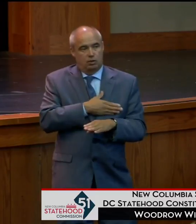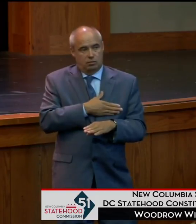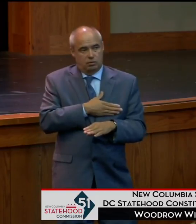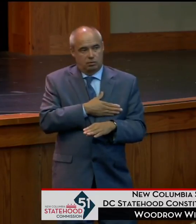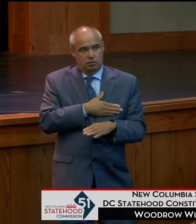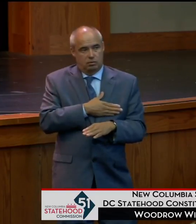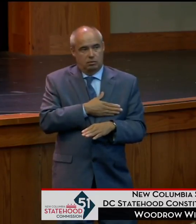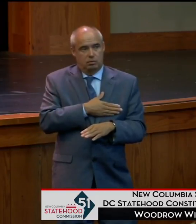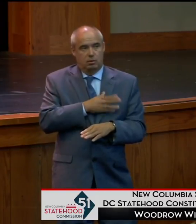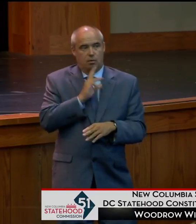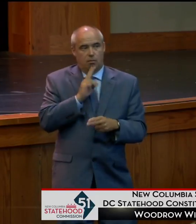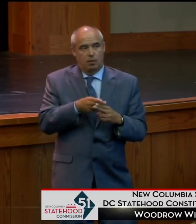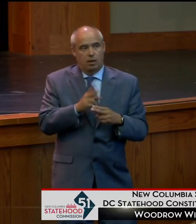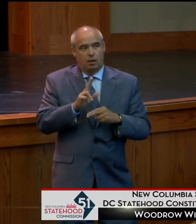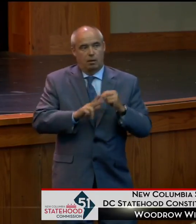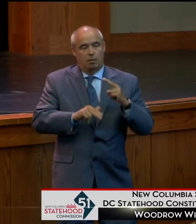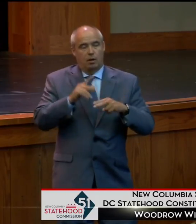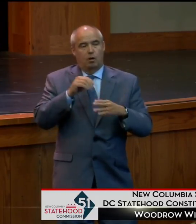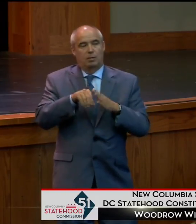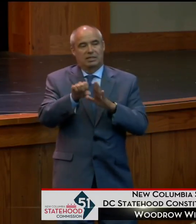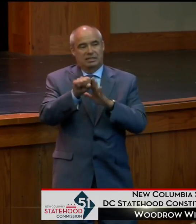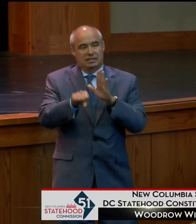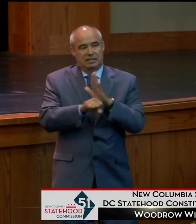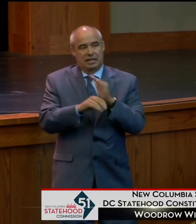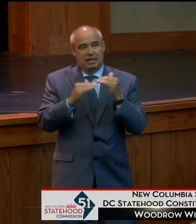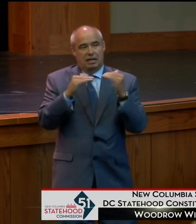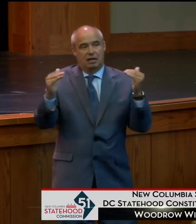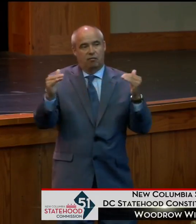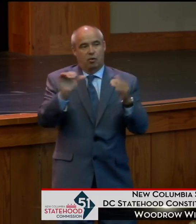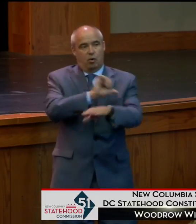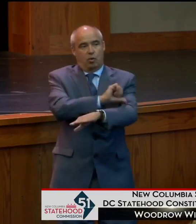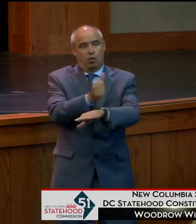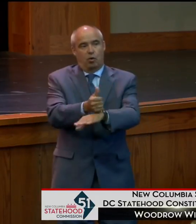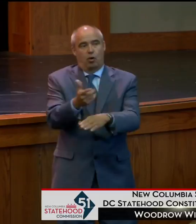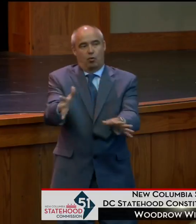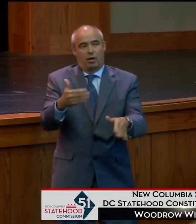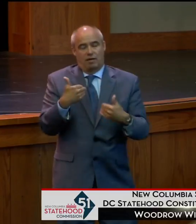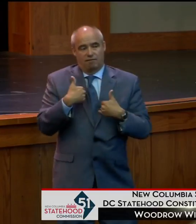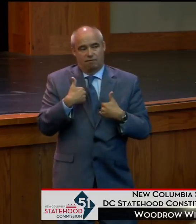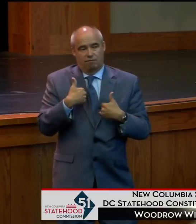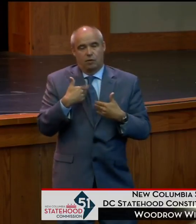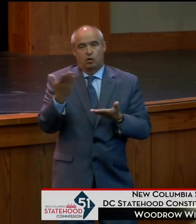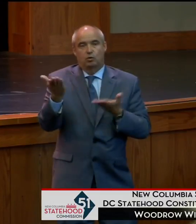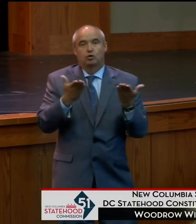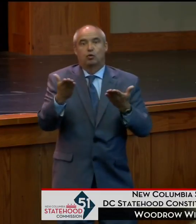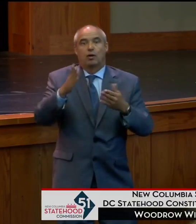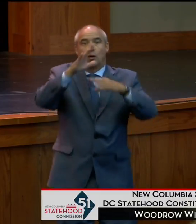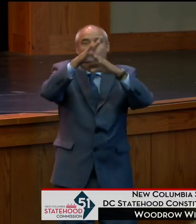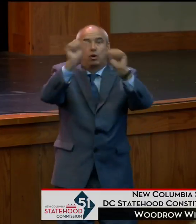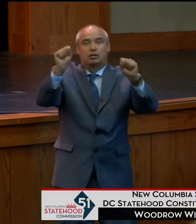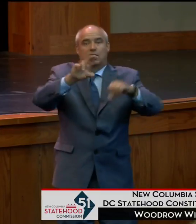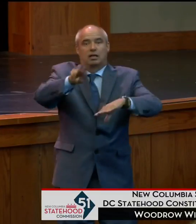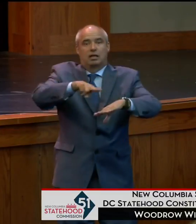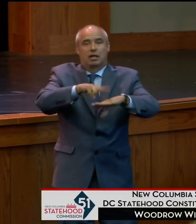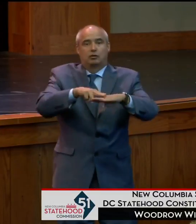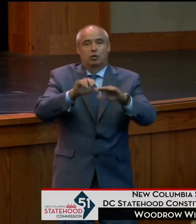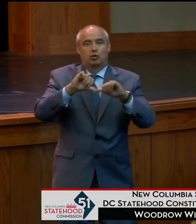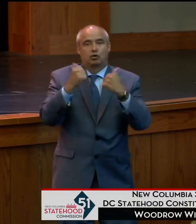MENTIONED IS TO BUILD ON THE STATE LEVEL AUTHORITIES WE ALREADY HAVE. I SERVED AS PRESIDENT OF THE NATIONAL ASSOCIATION OF STATE